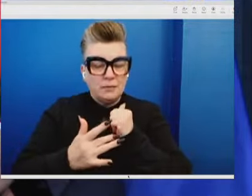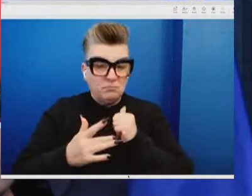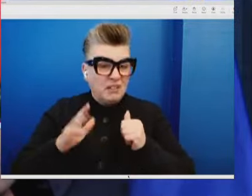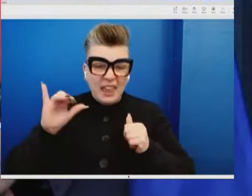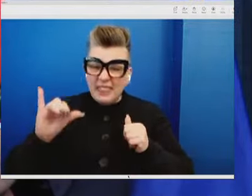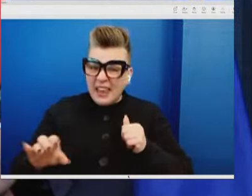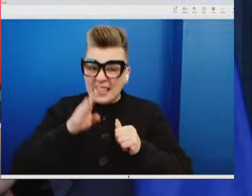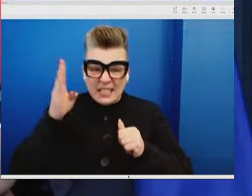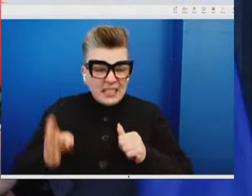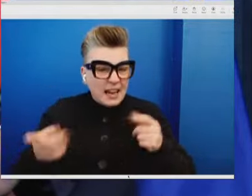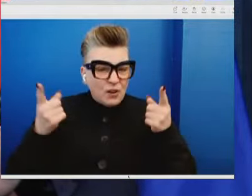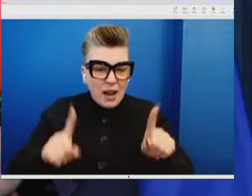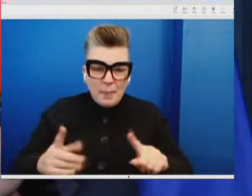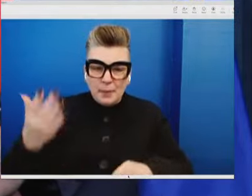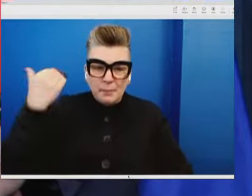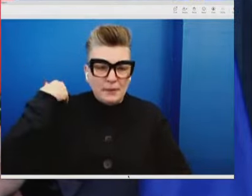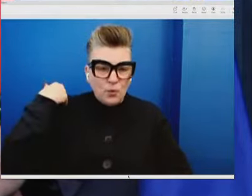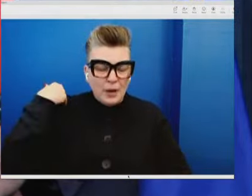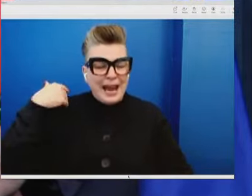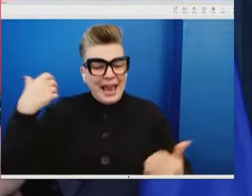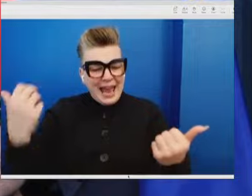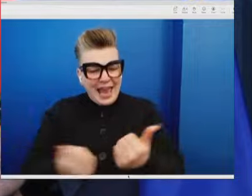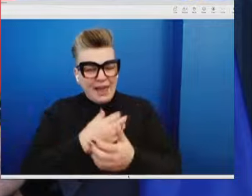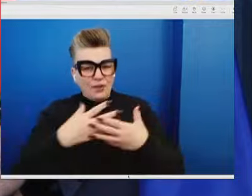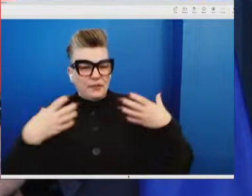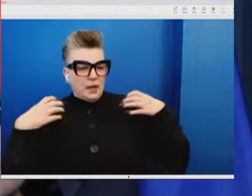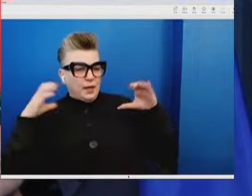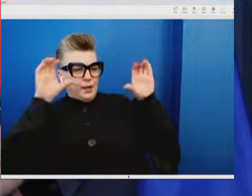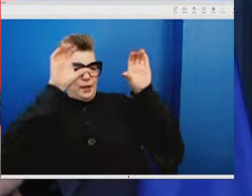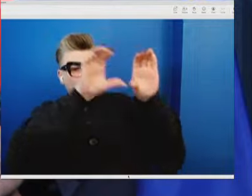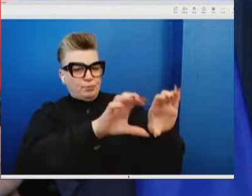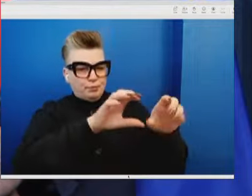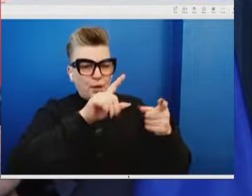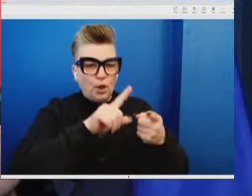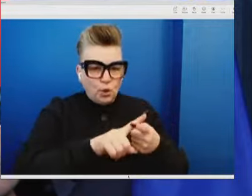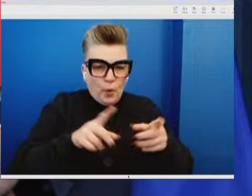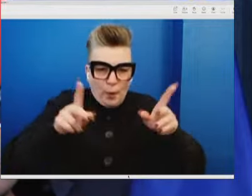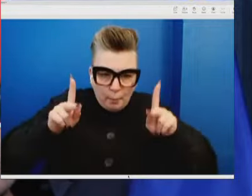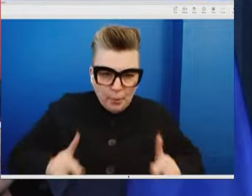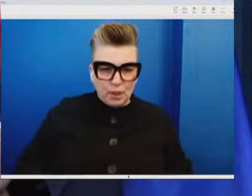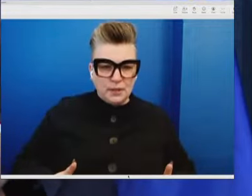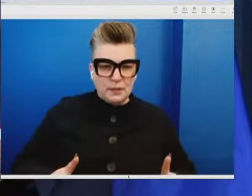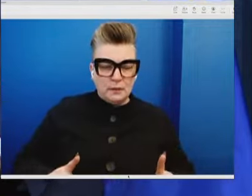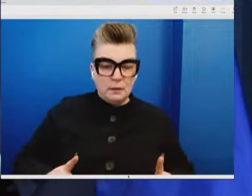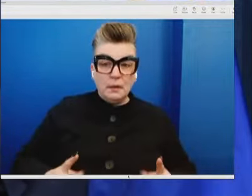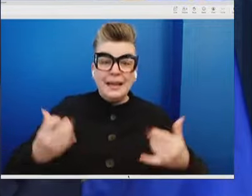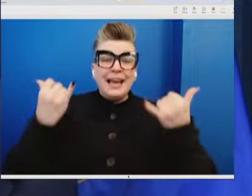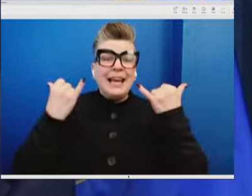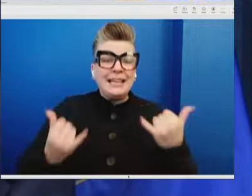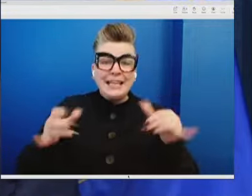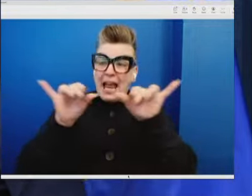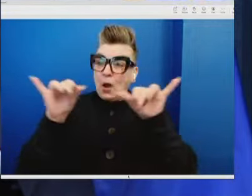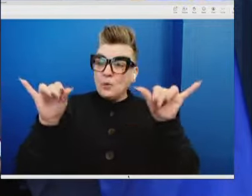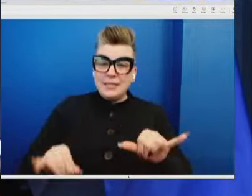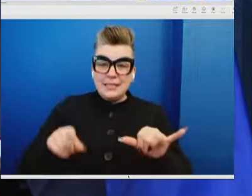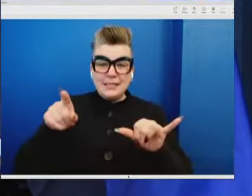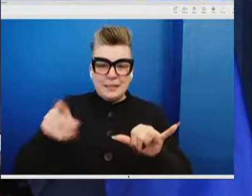everything was on the beneficiary. The systems did not talk to each. Now we're making the systems talk to each other. We're making vendors actually integrate with each